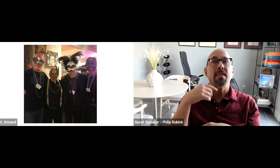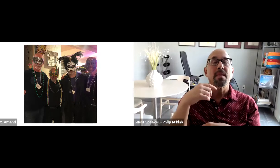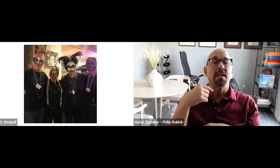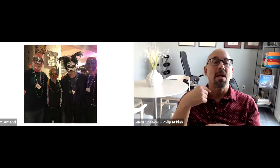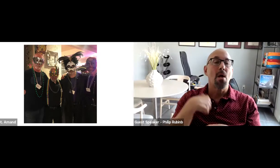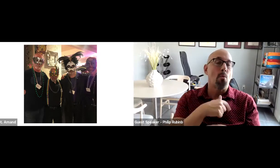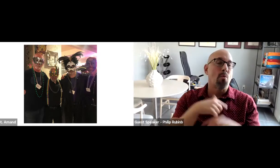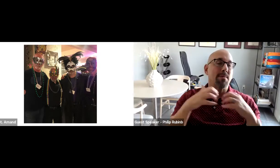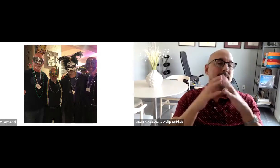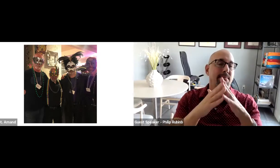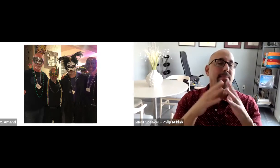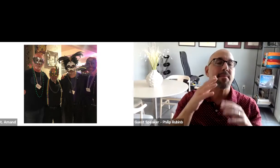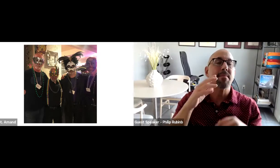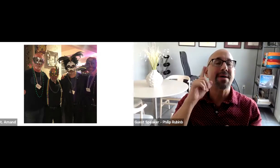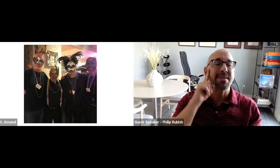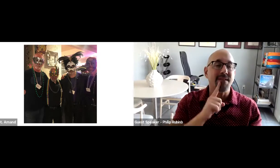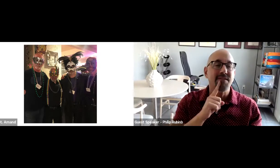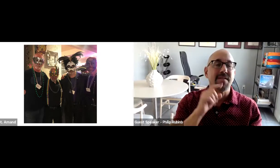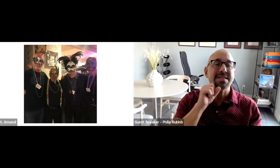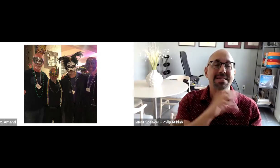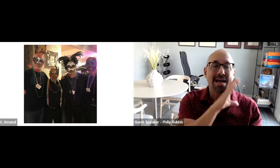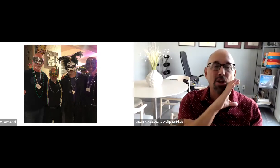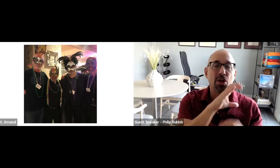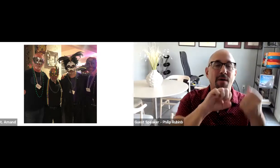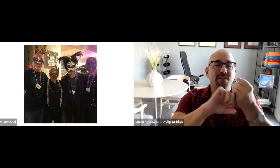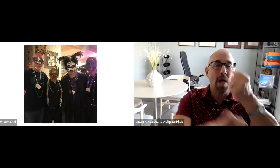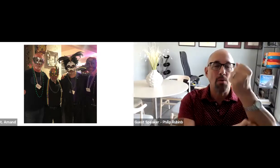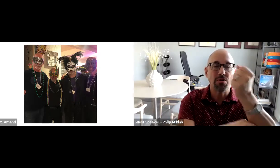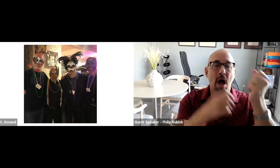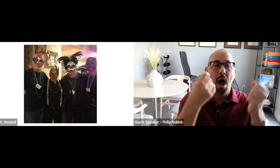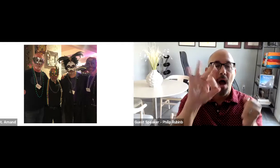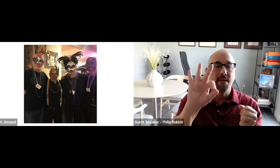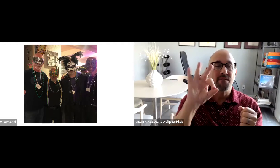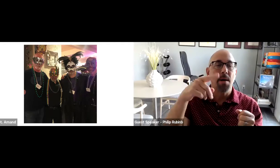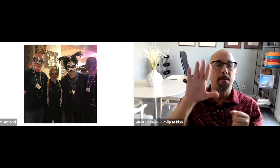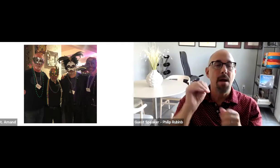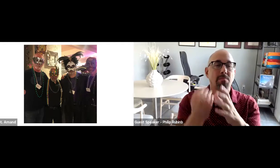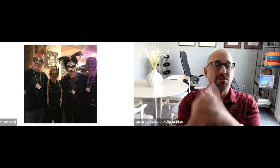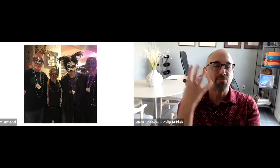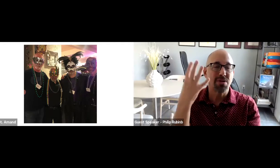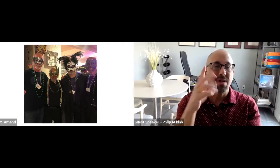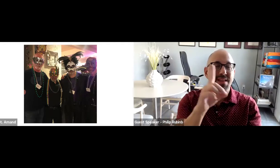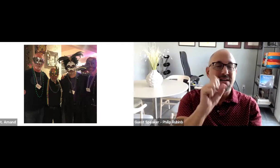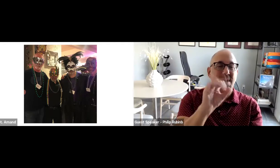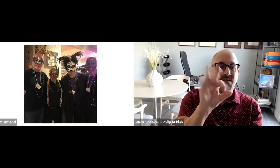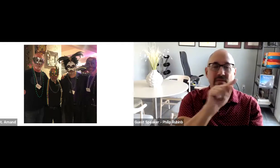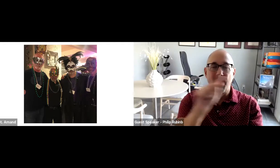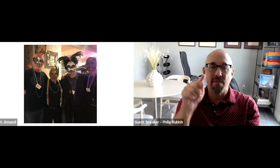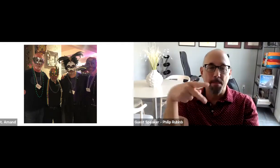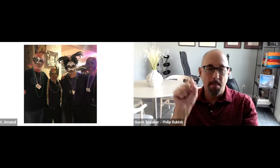Oh, yeah. We founded the Deaf Senior Citizens Foundation